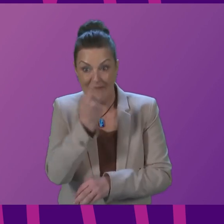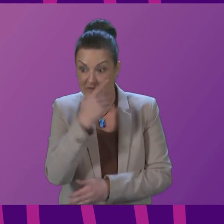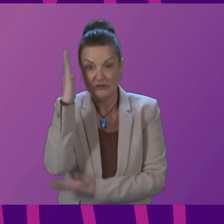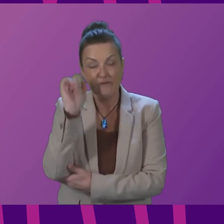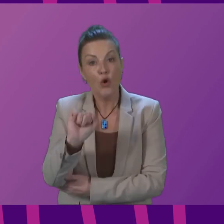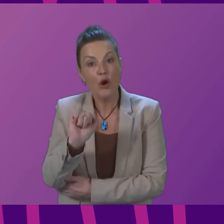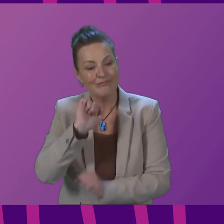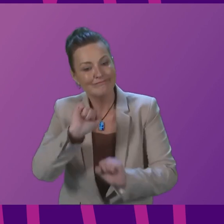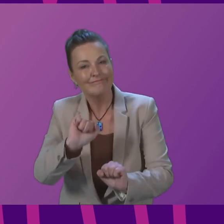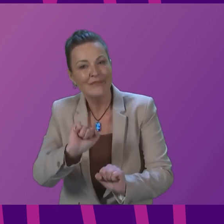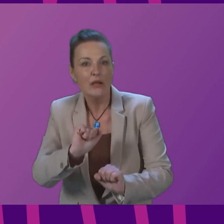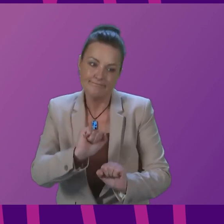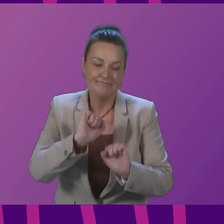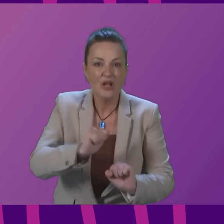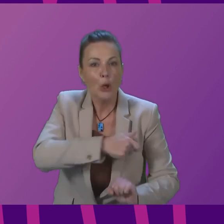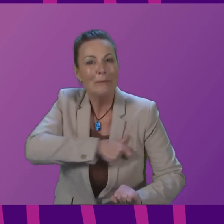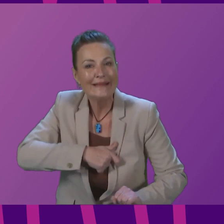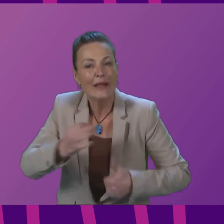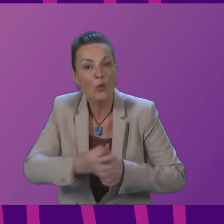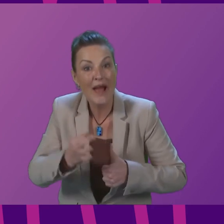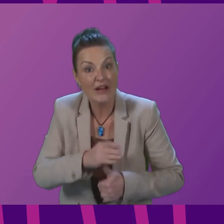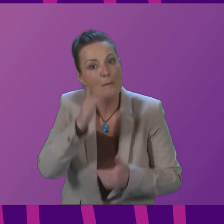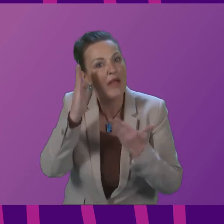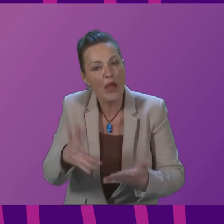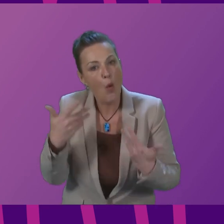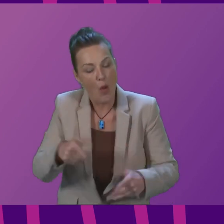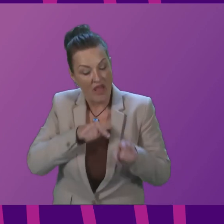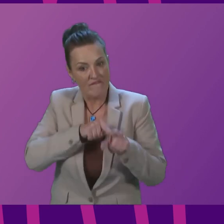terms and conditions of employment confidentiality obligations.